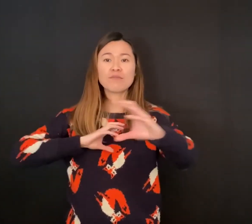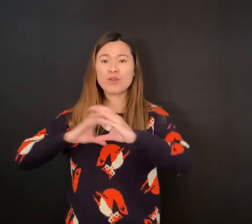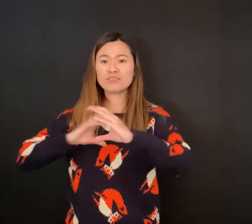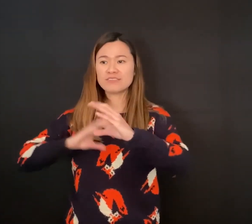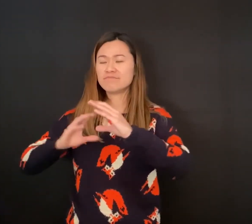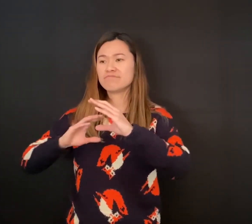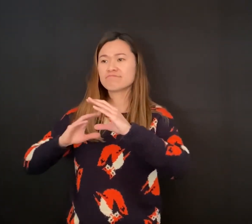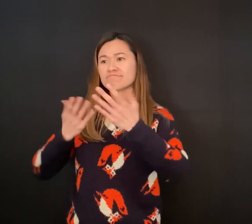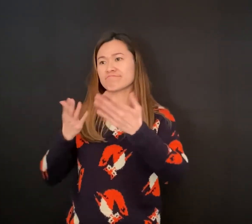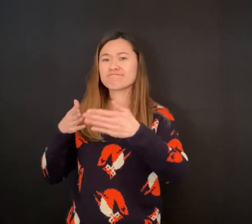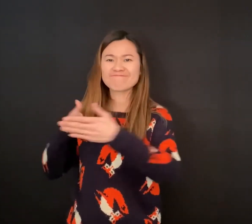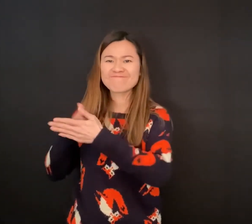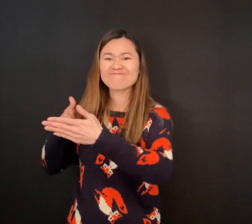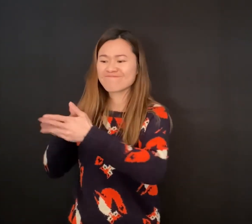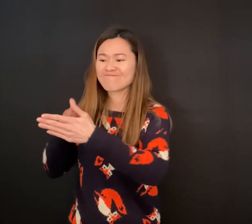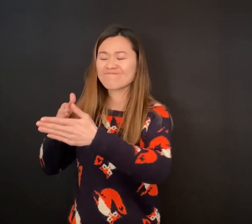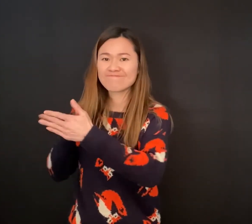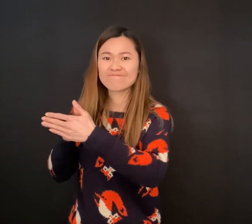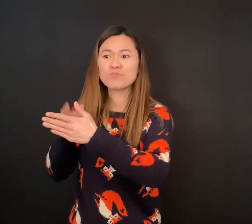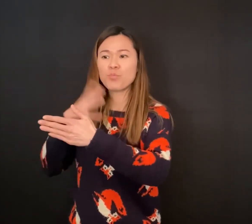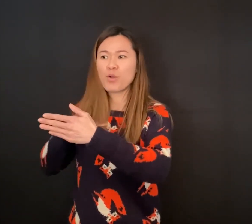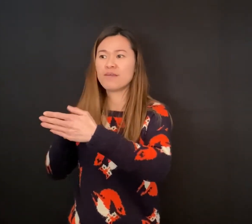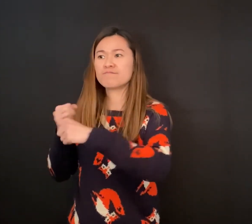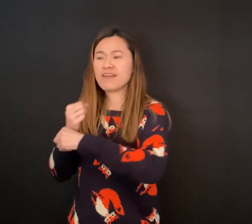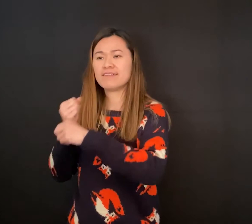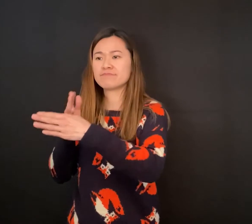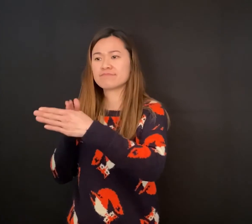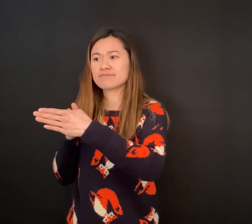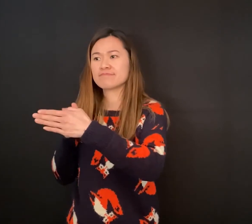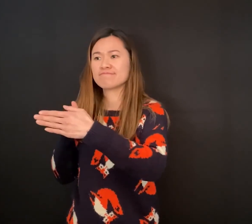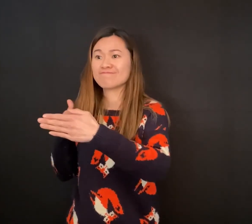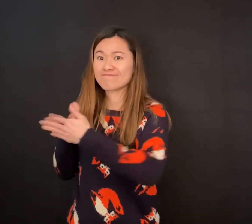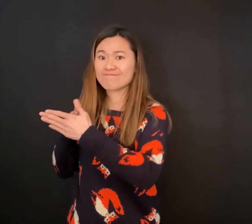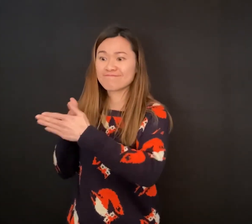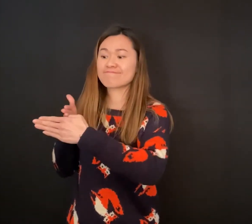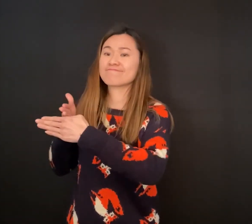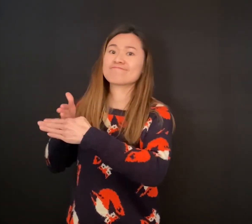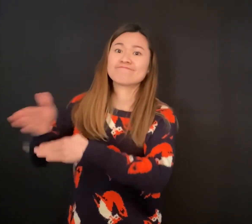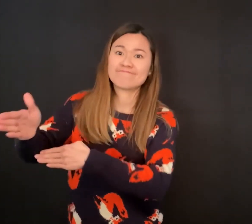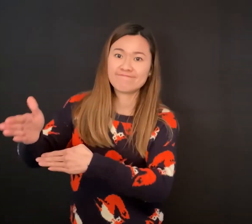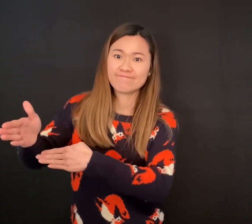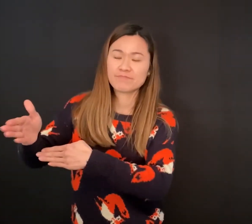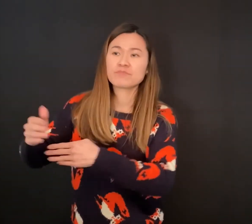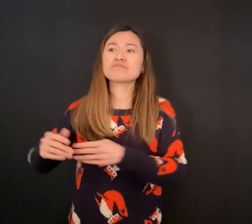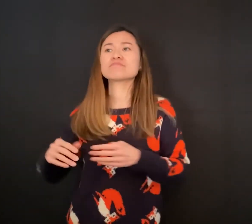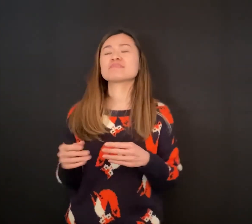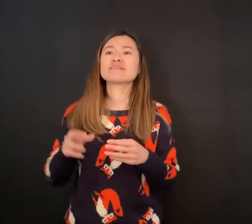to overcome communication barriers.